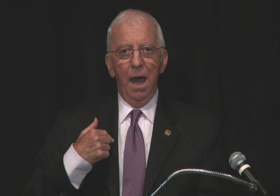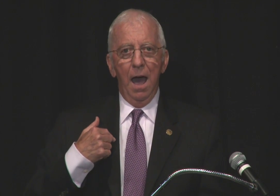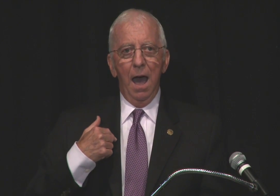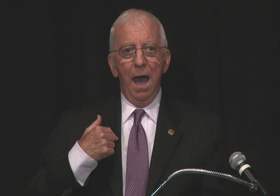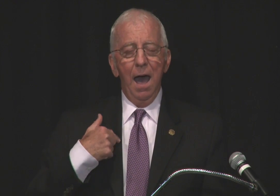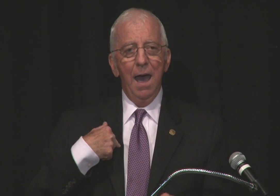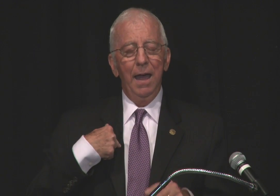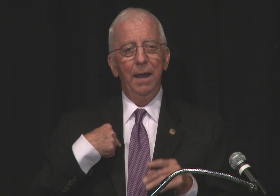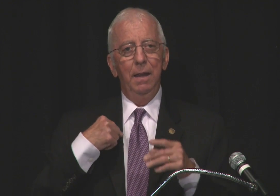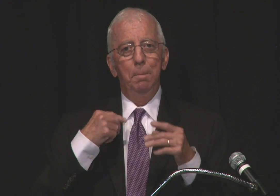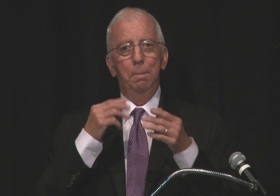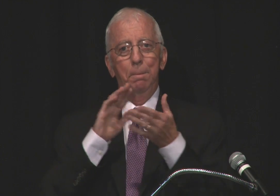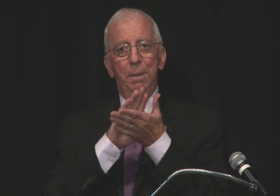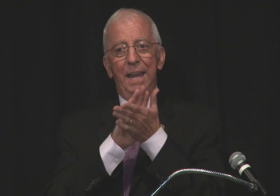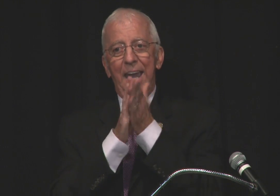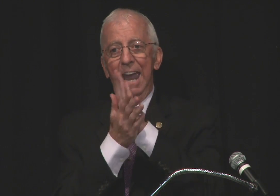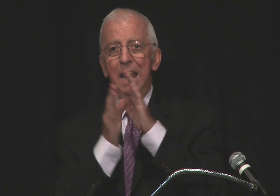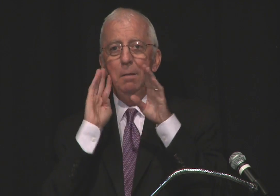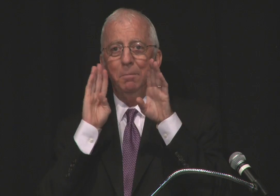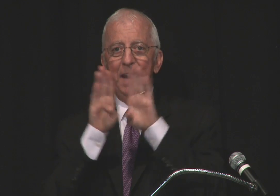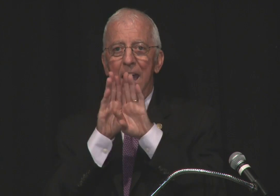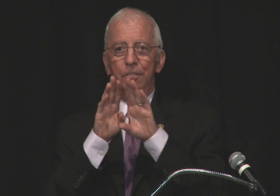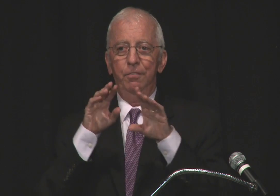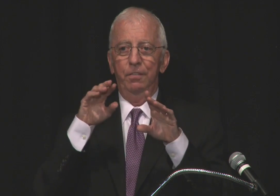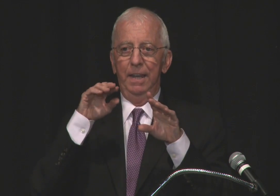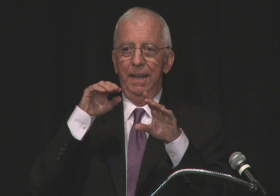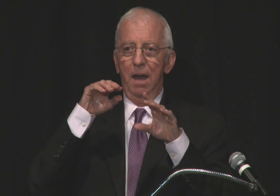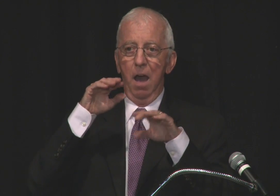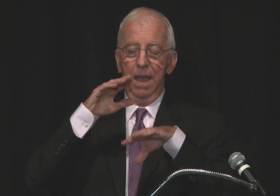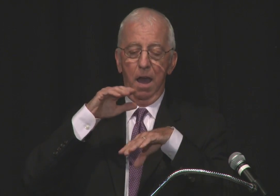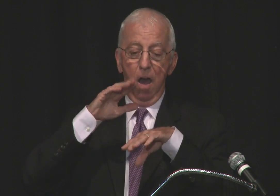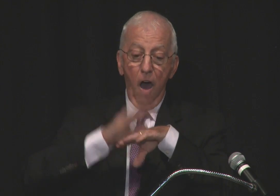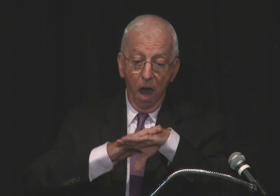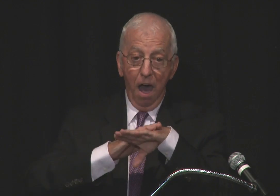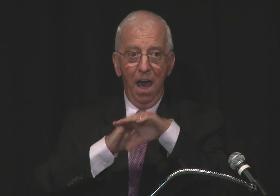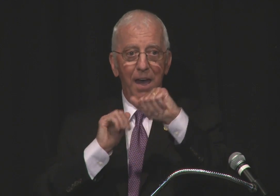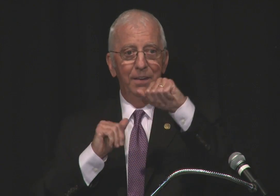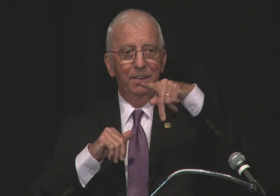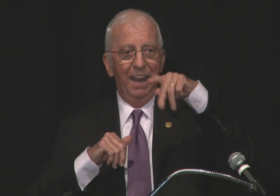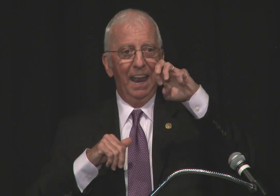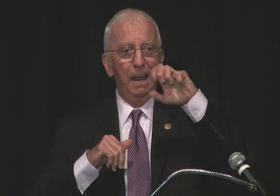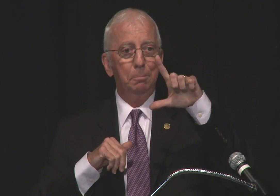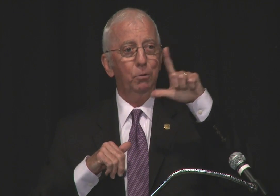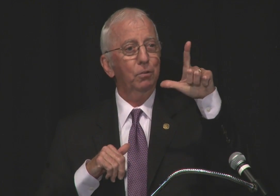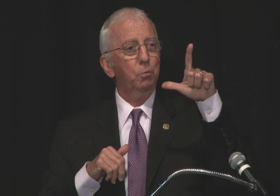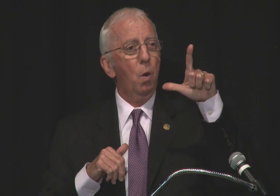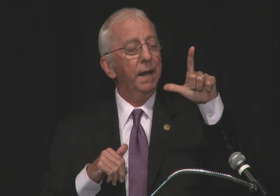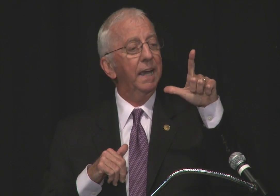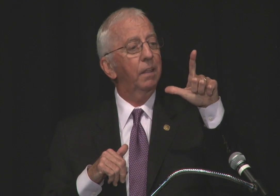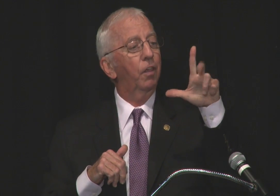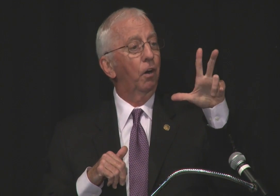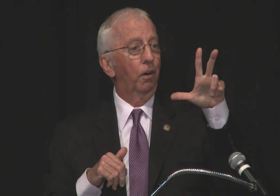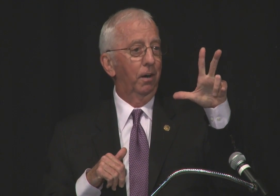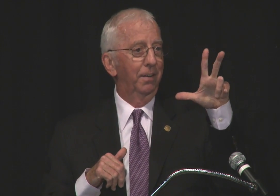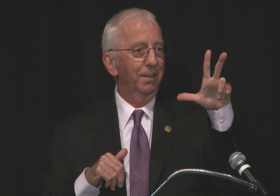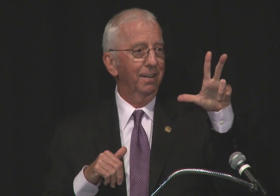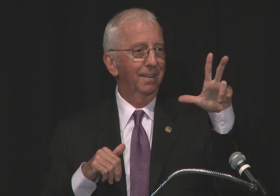I became deaf on April 23rd.